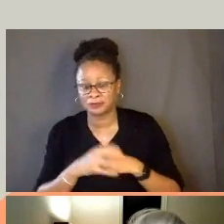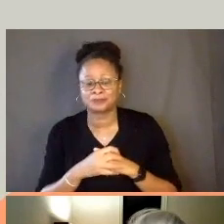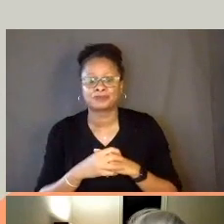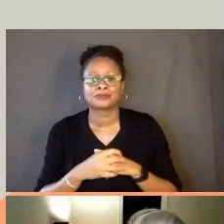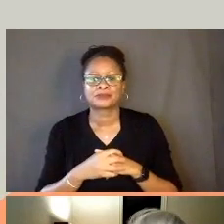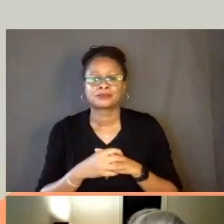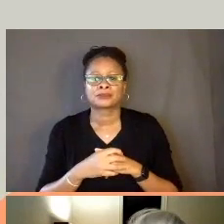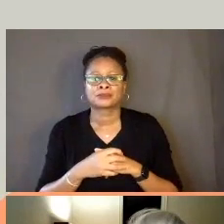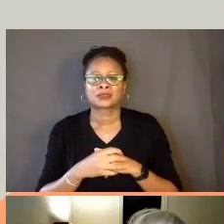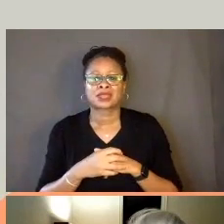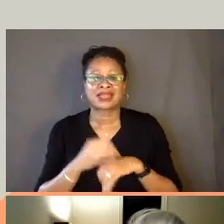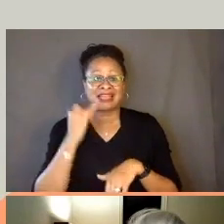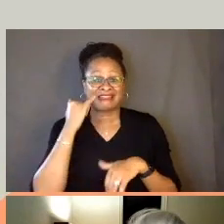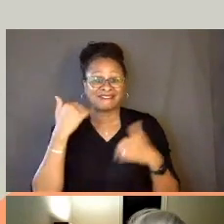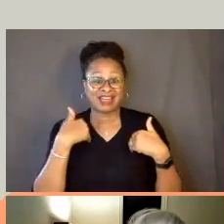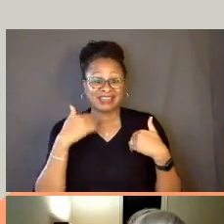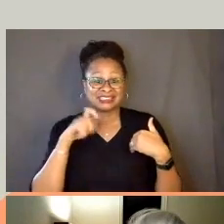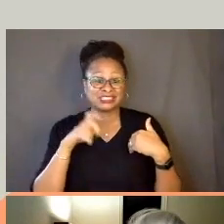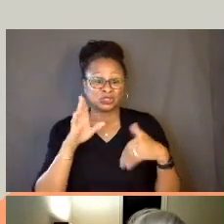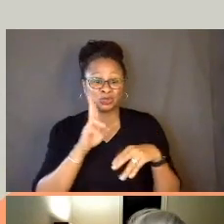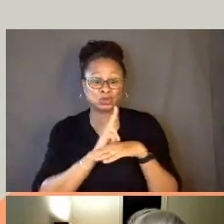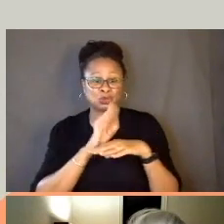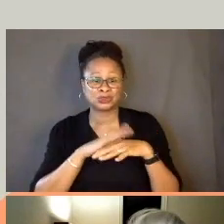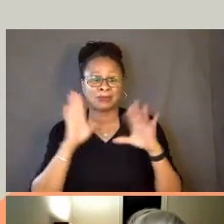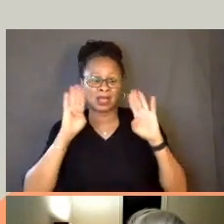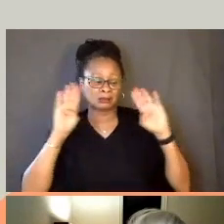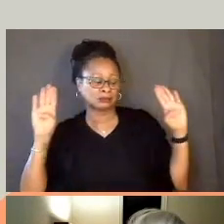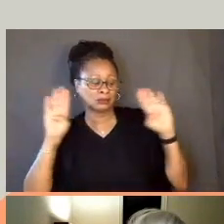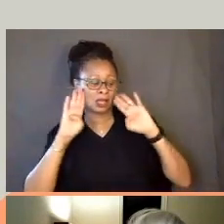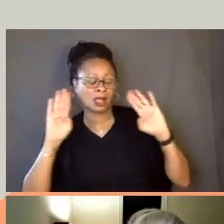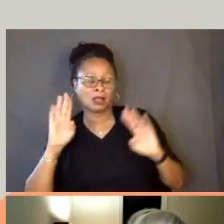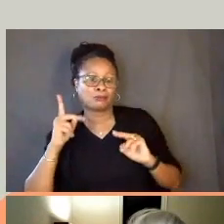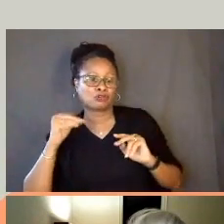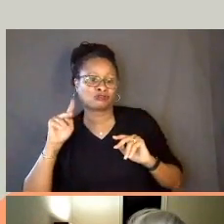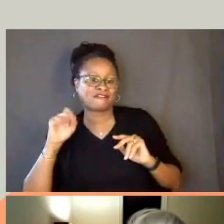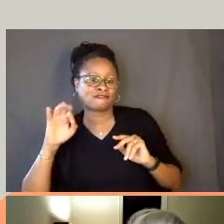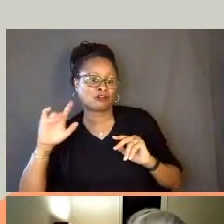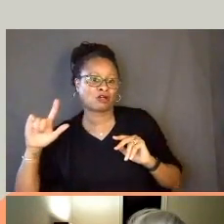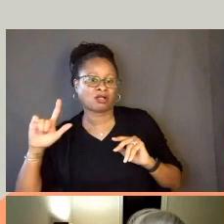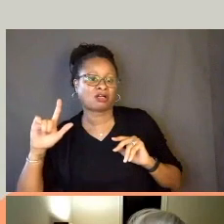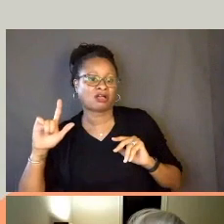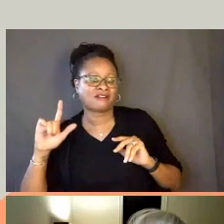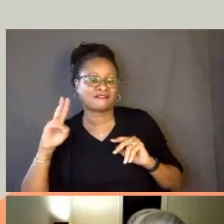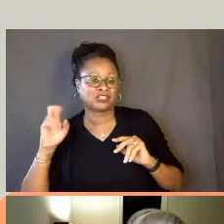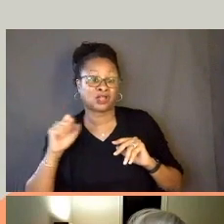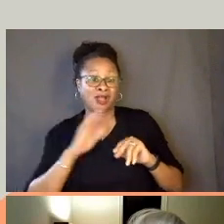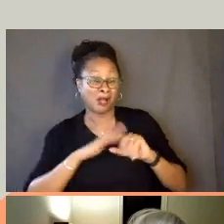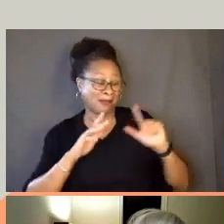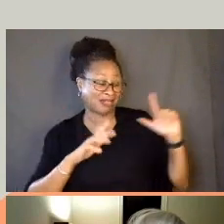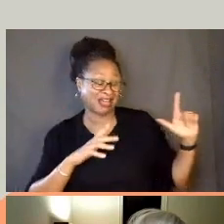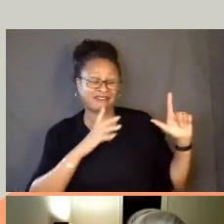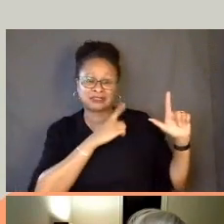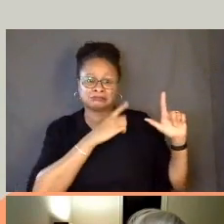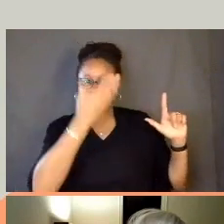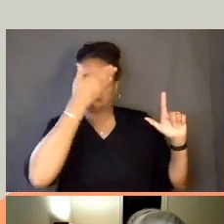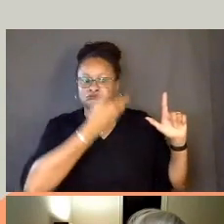If I'm having to use my peripheral-- I mean, meaning, I don't have anything on my left side. So if you're a dancer on my left side,